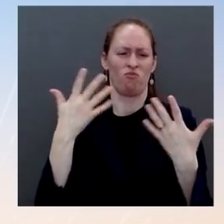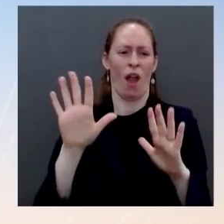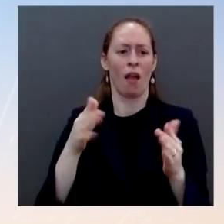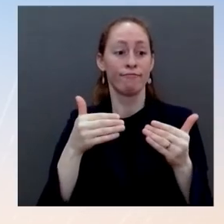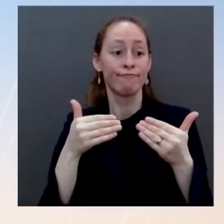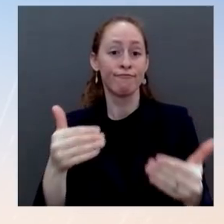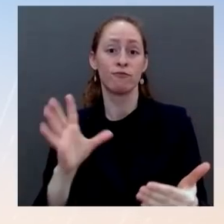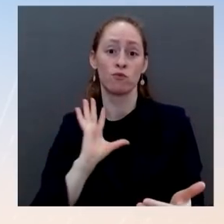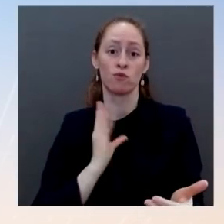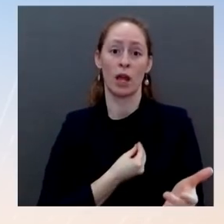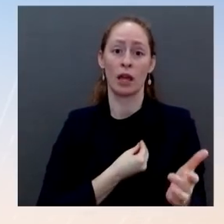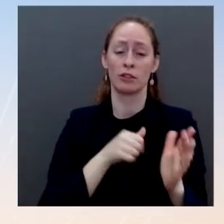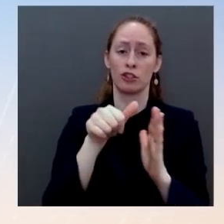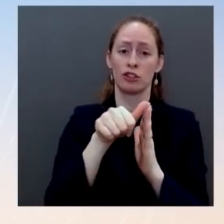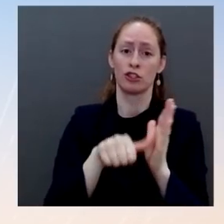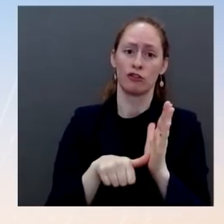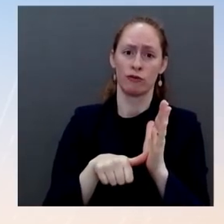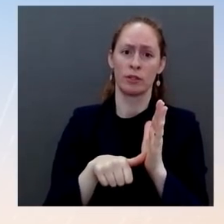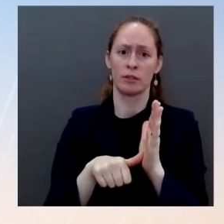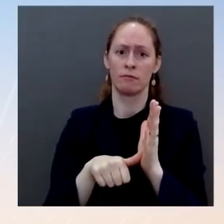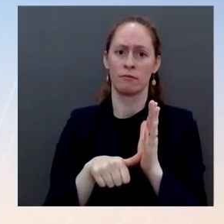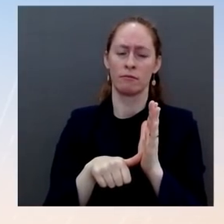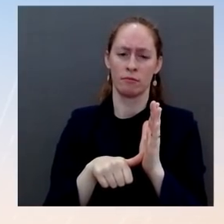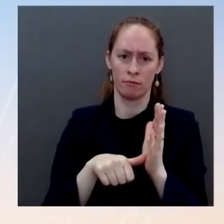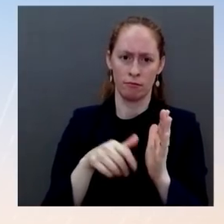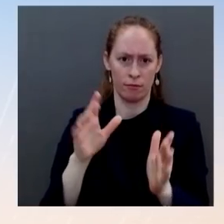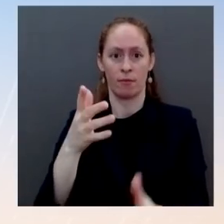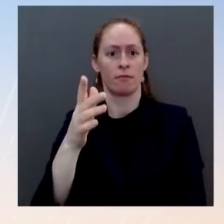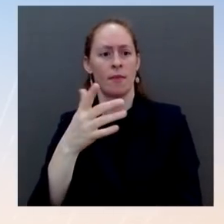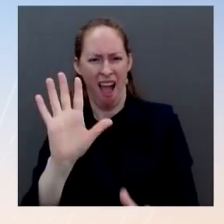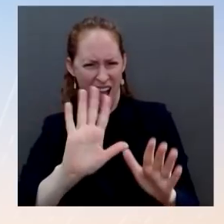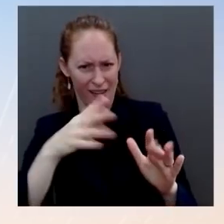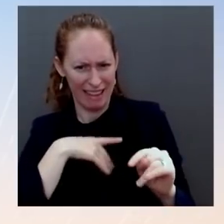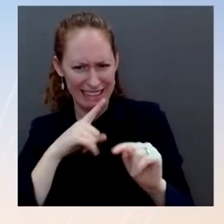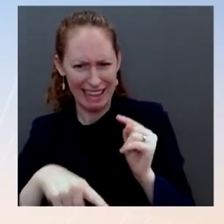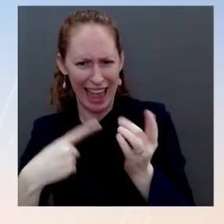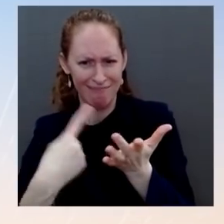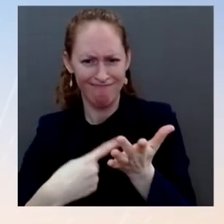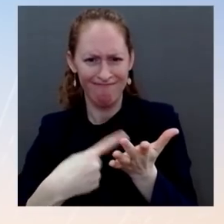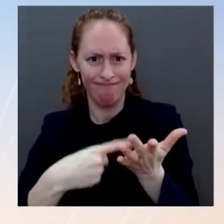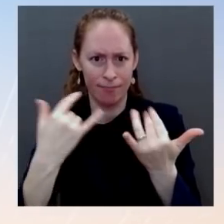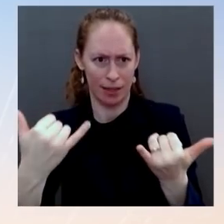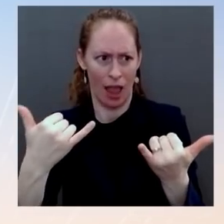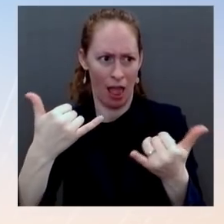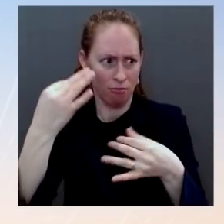Its theme this year is "Equality Begins in the Womb." This administration talks a lot about equality.